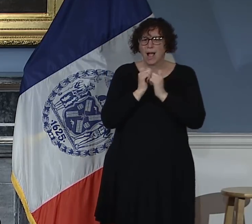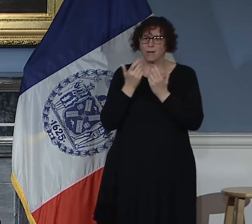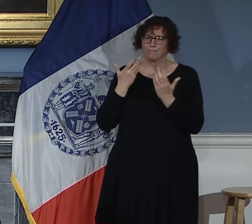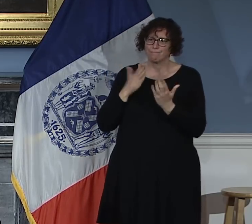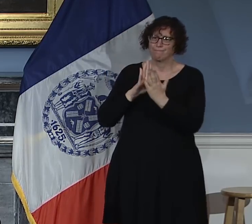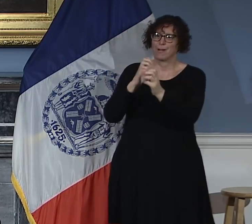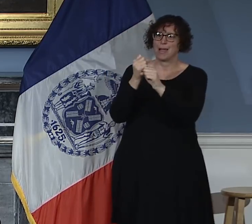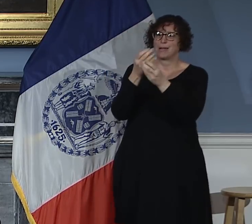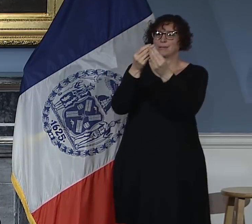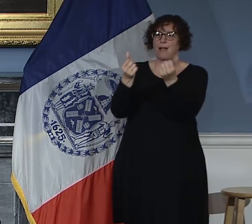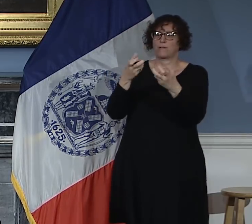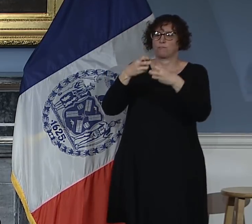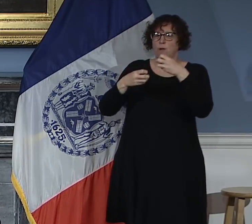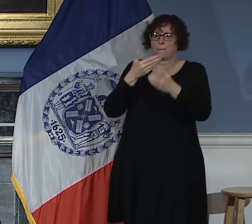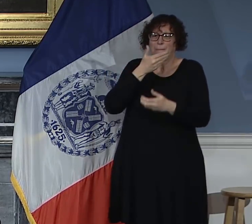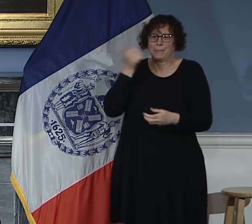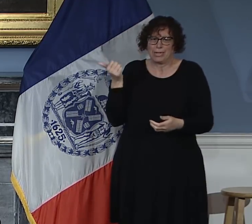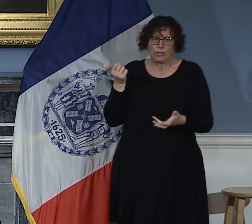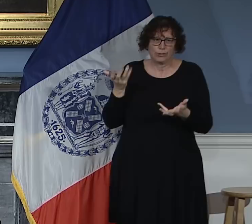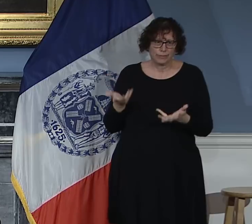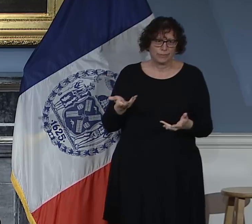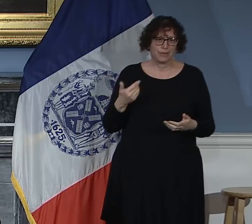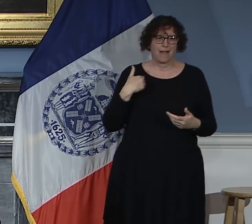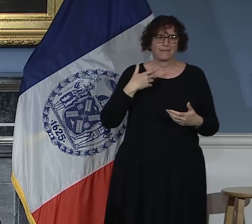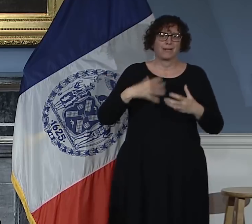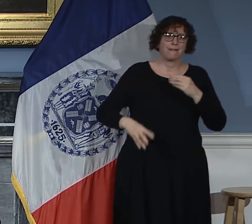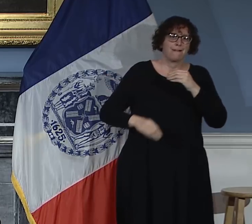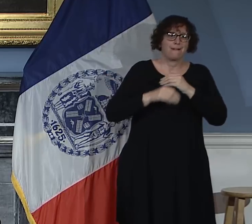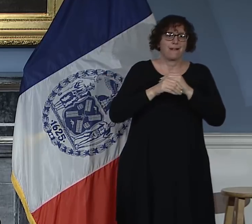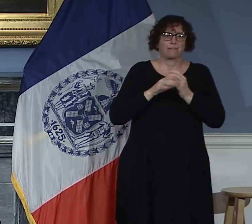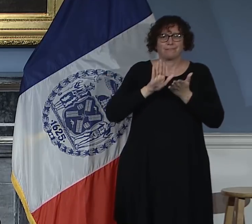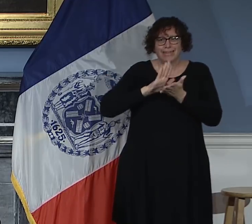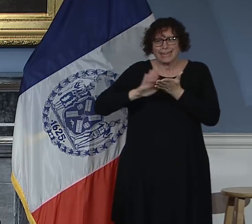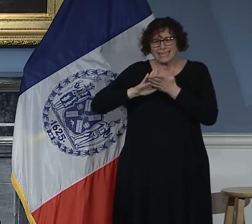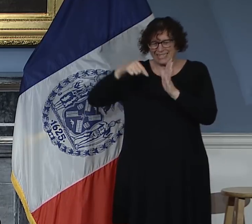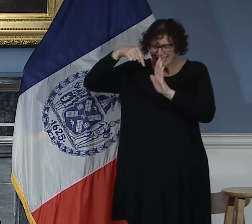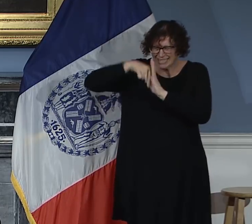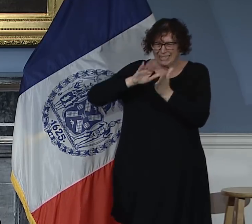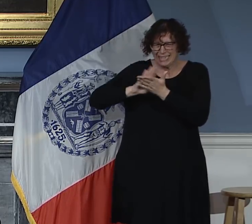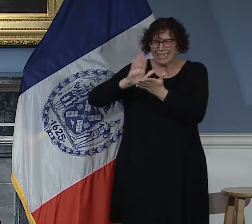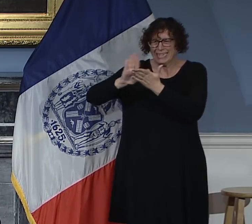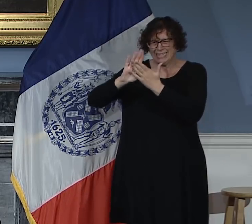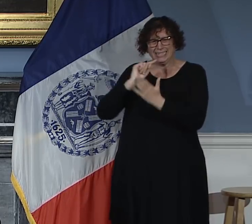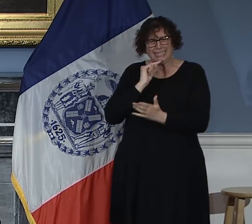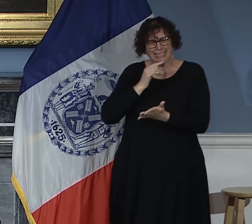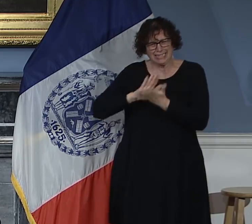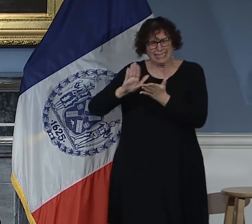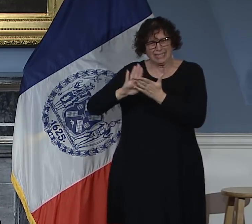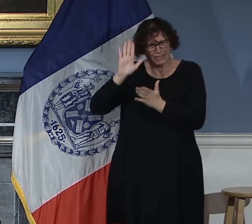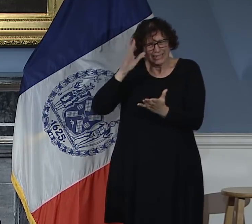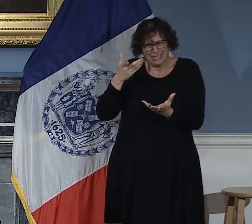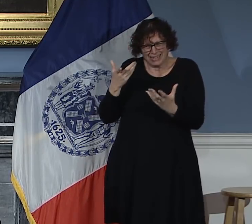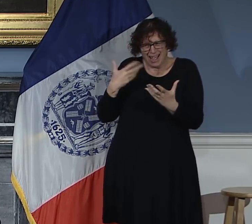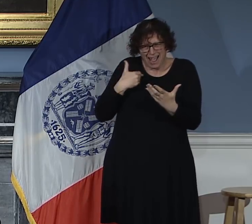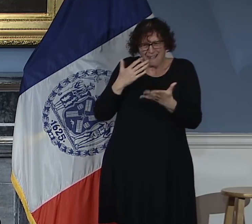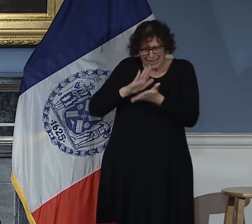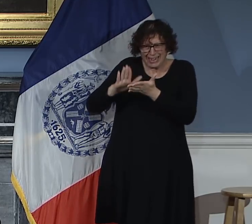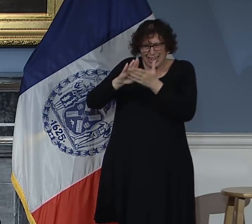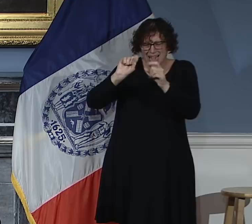OUTREACH, FLYERS AND ROOBCALSL NDA TELLING RESIDENTS HOW TO APPROACH THIS CRISS.I THEY HAVE DONE LOTS OF EXTRA CLEANING.